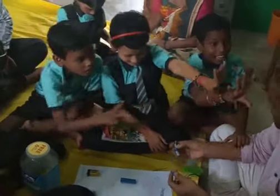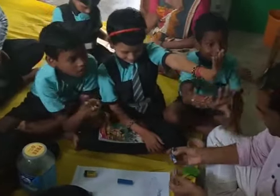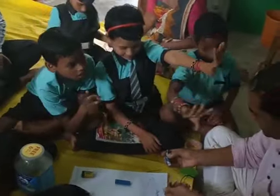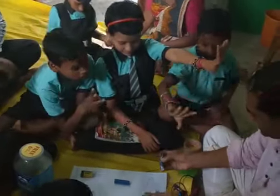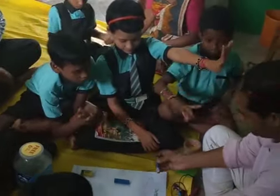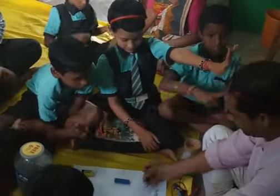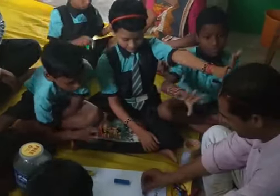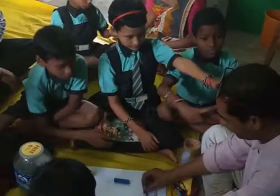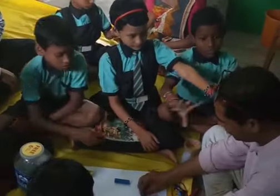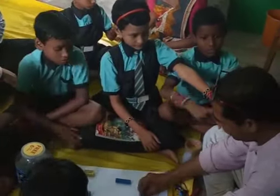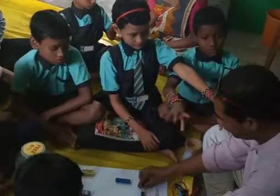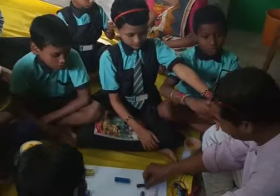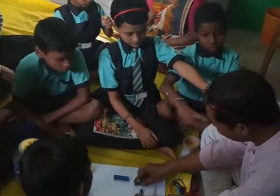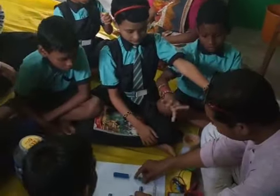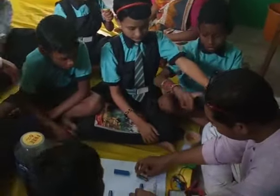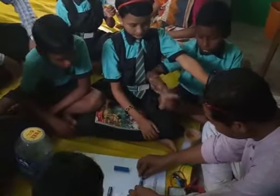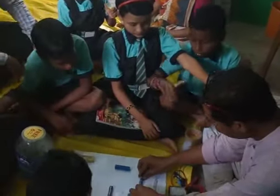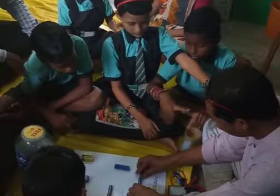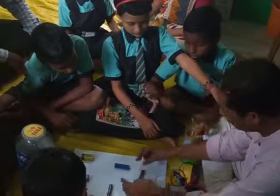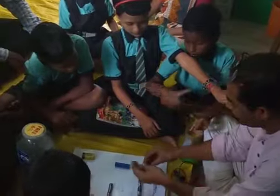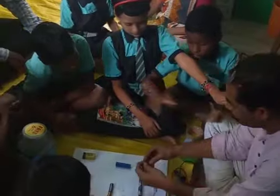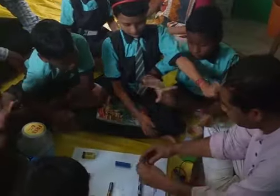related to technology